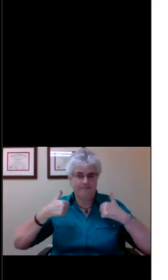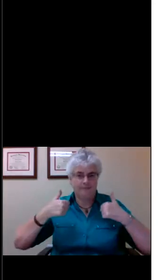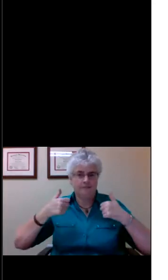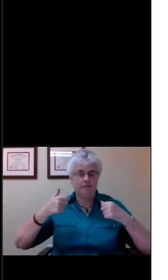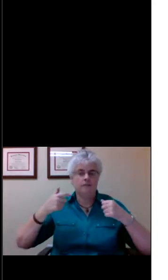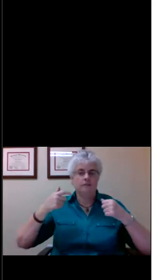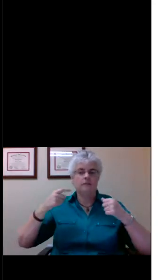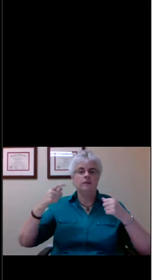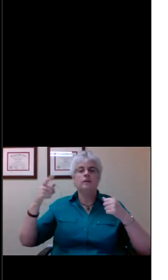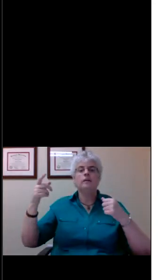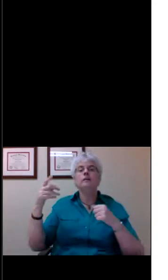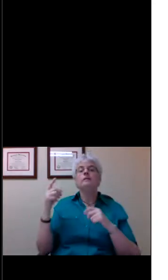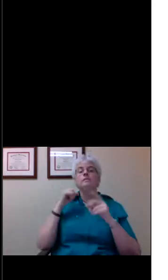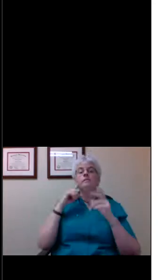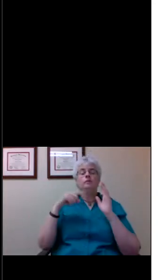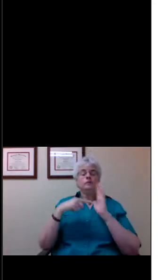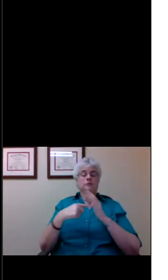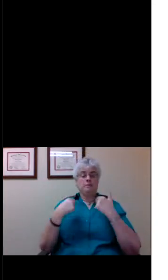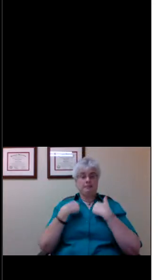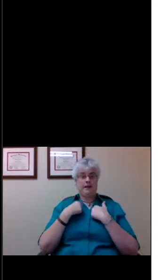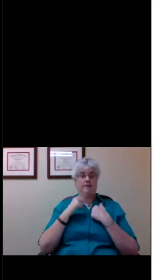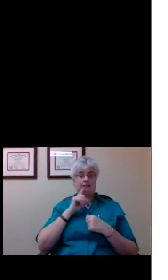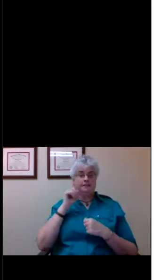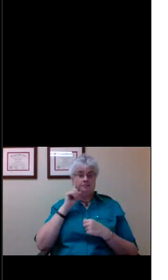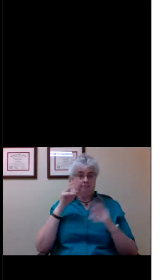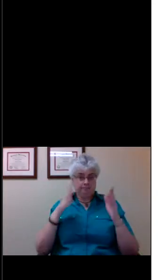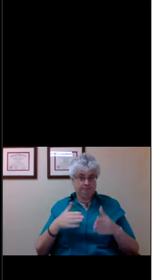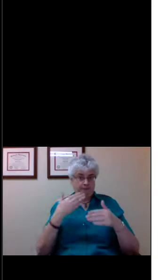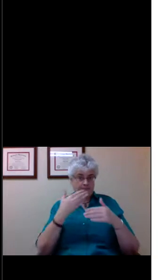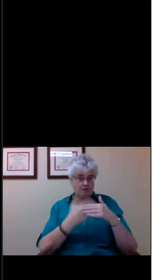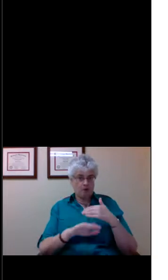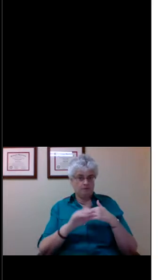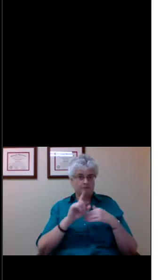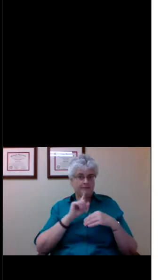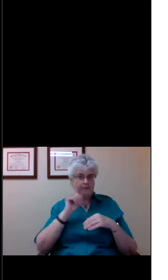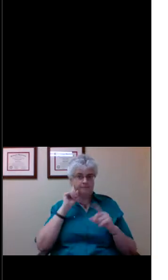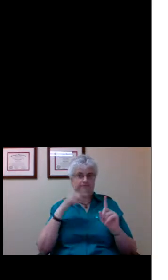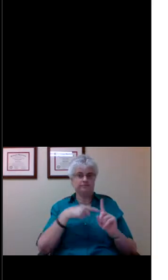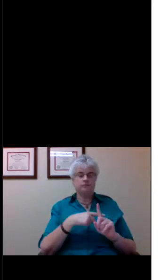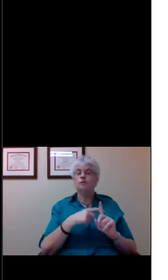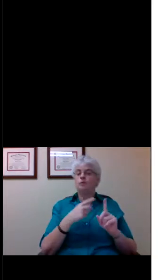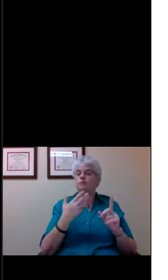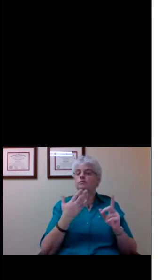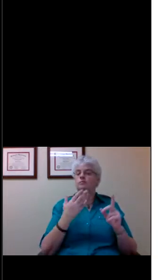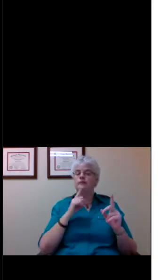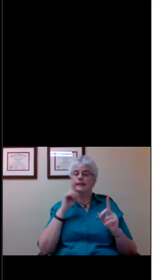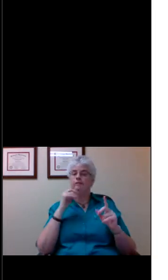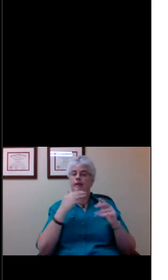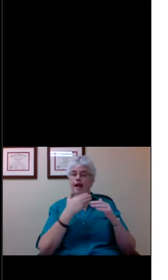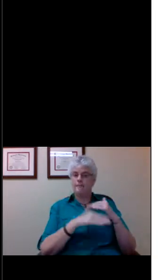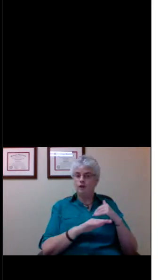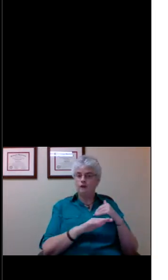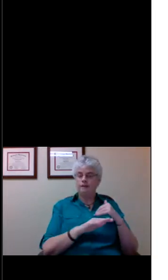who has become deaf later in life. For example, I was born deaf. I am- as a deaf